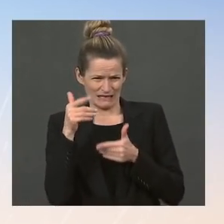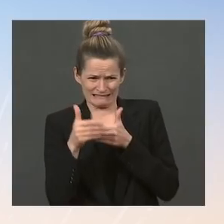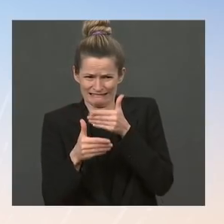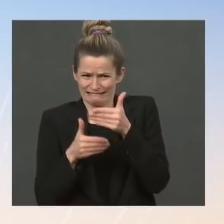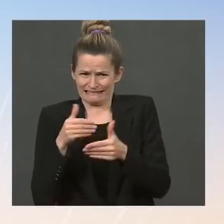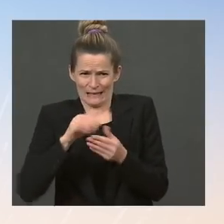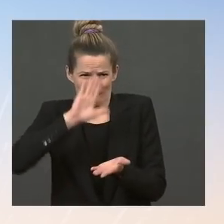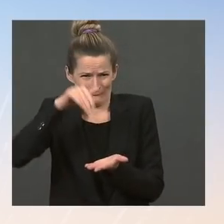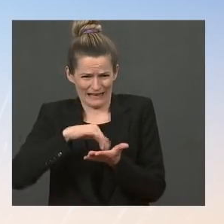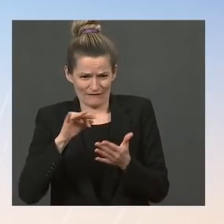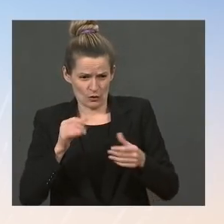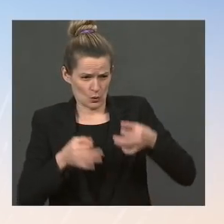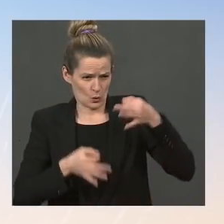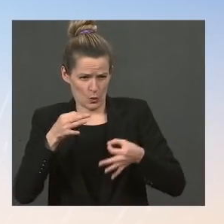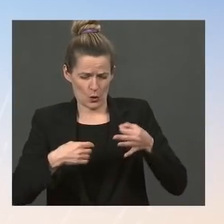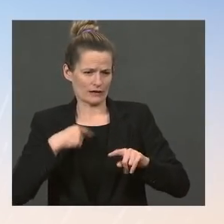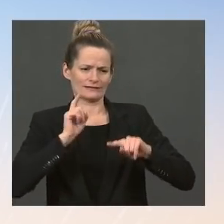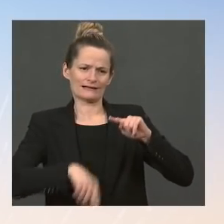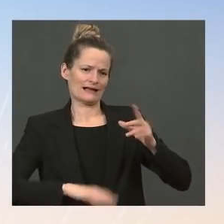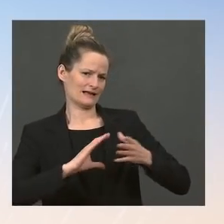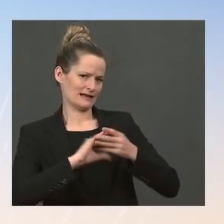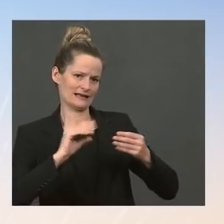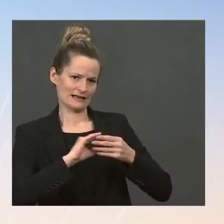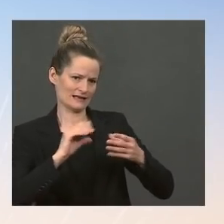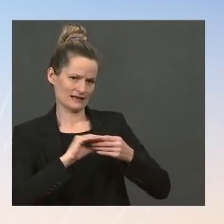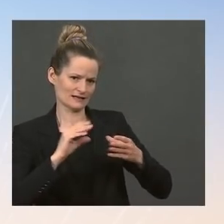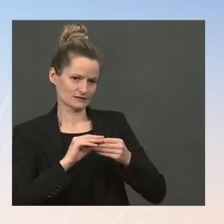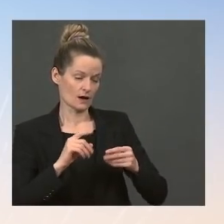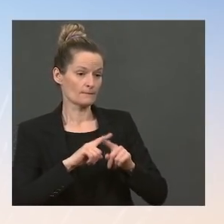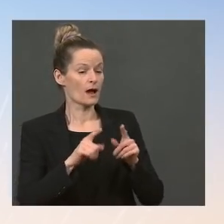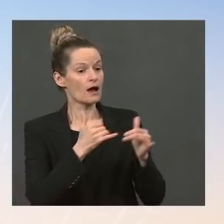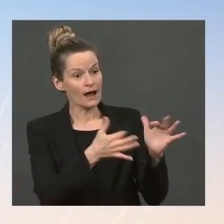I do -- I would say that, on climate and the President's climate agenda,